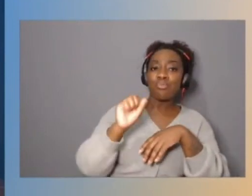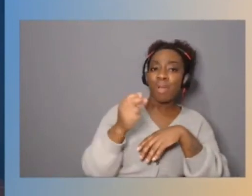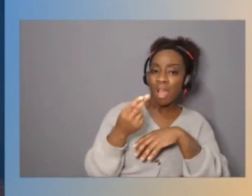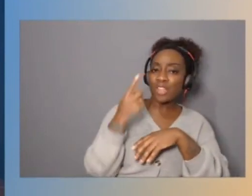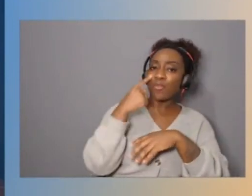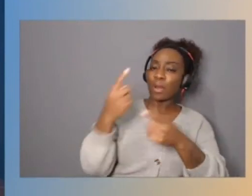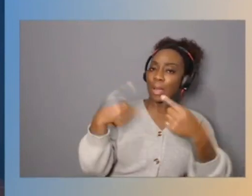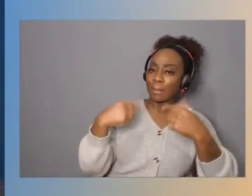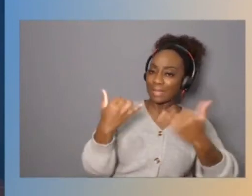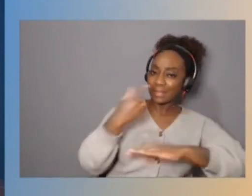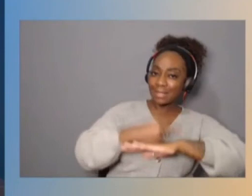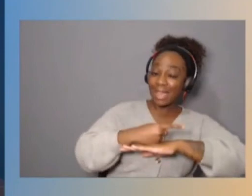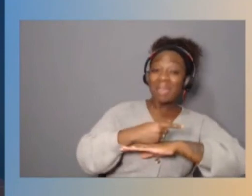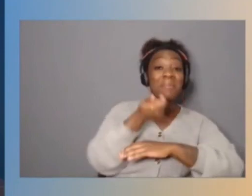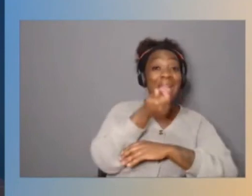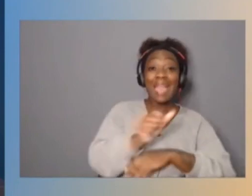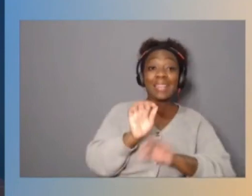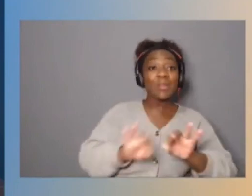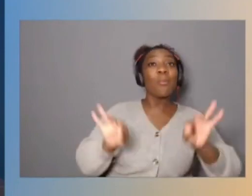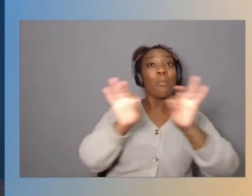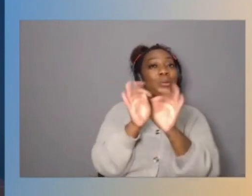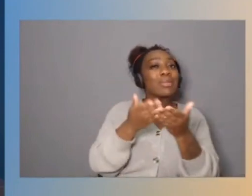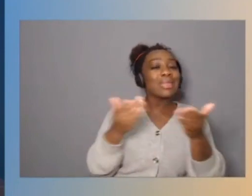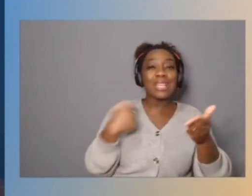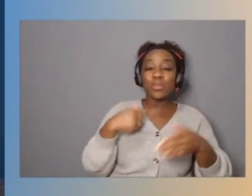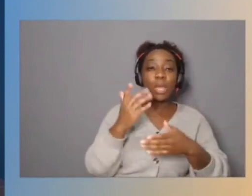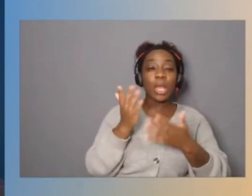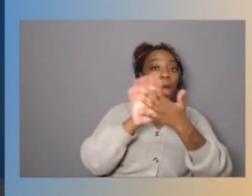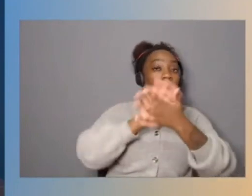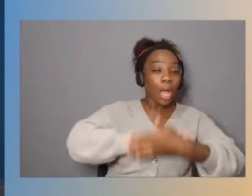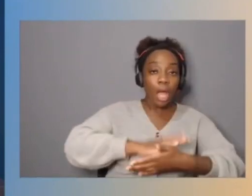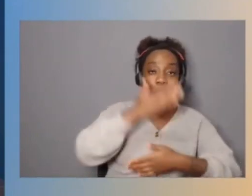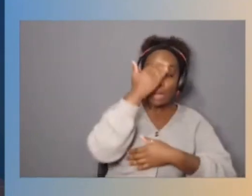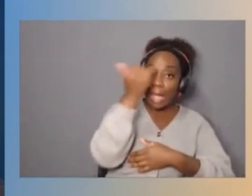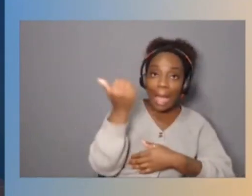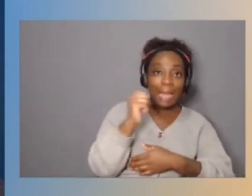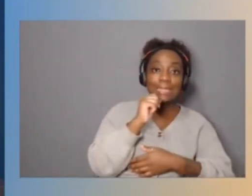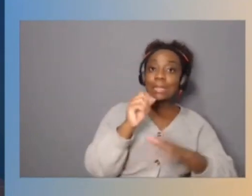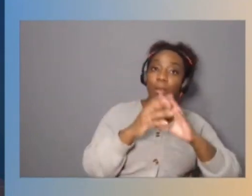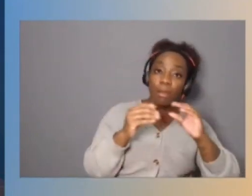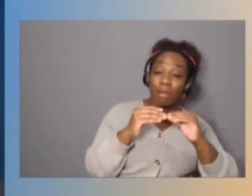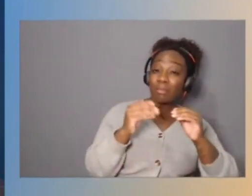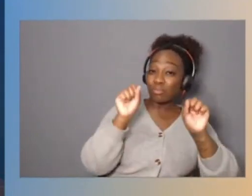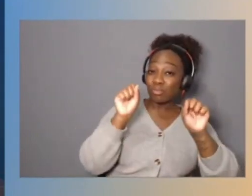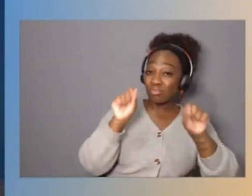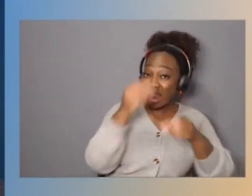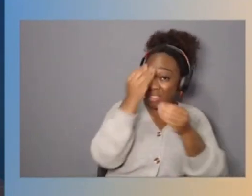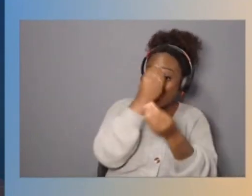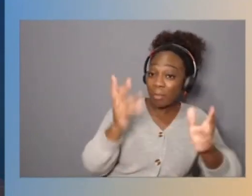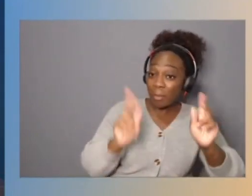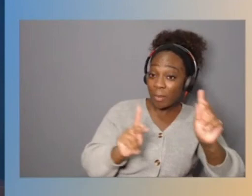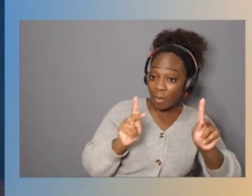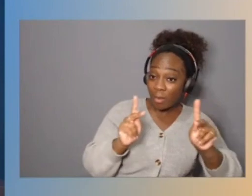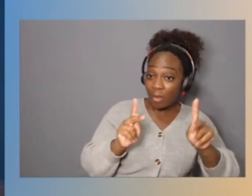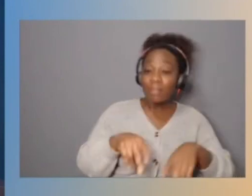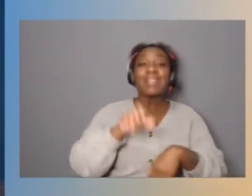that we haven't managed - Yeah. to cover that we should just let people sit with that? - Yeah. I briefly wanna touch upon Compute Optimizer as well,